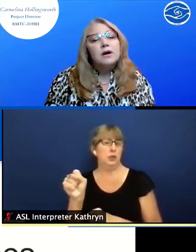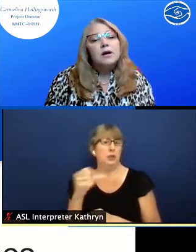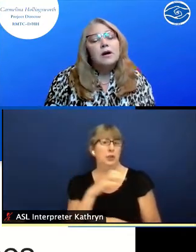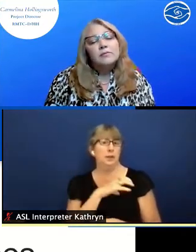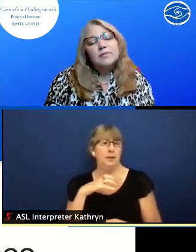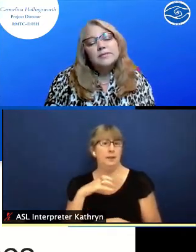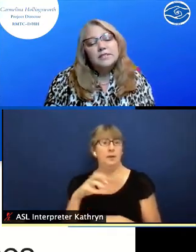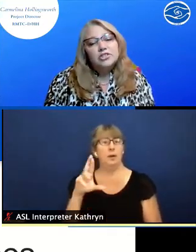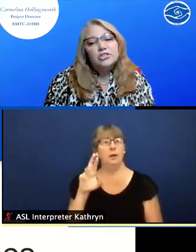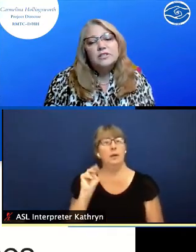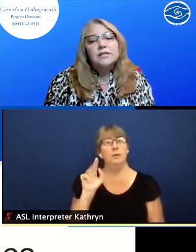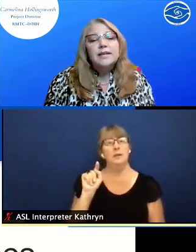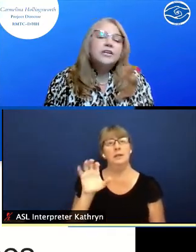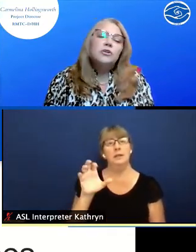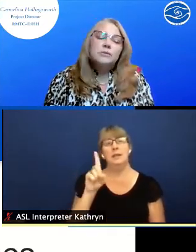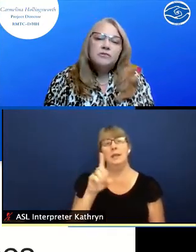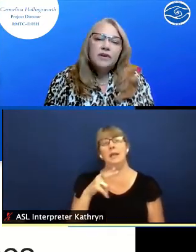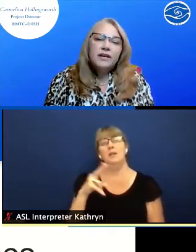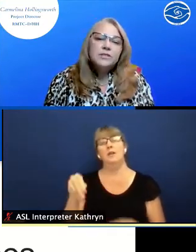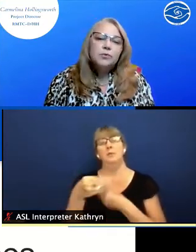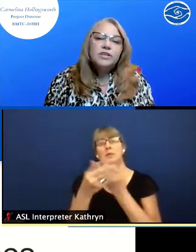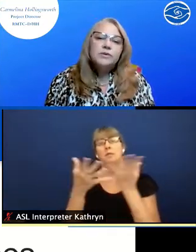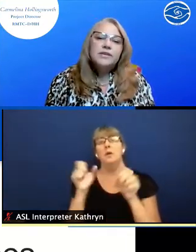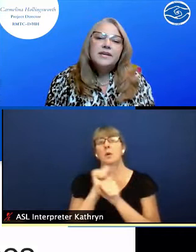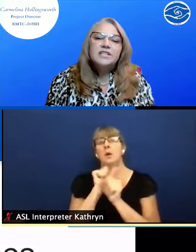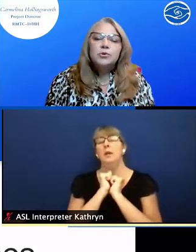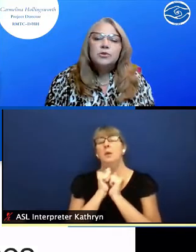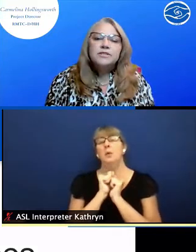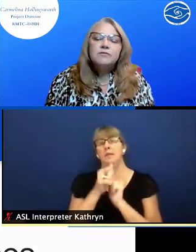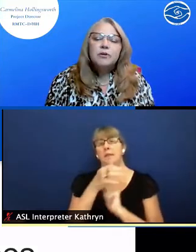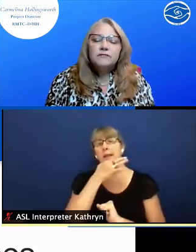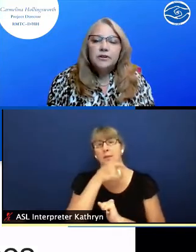RMTC-D/HH then annually provides Working with the Experts Deaf/Hard of Hearing,